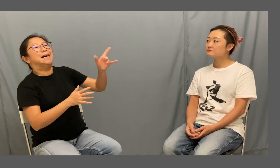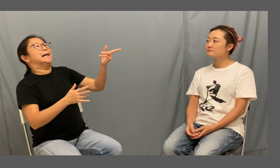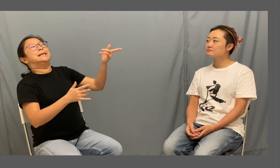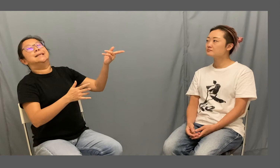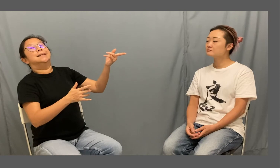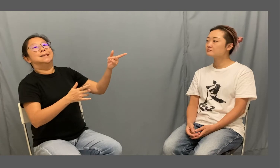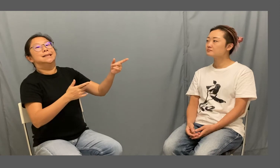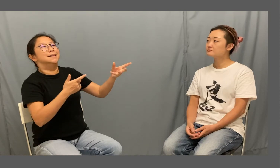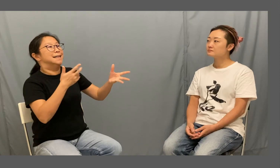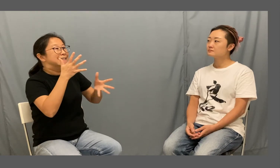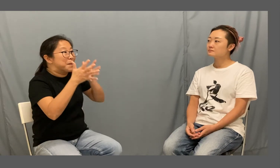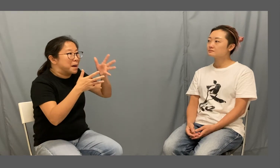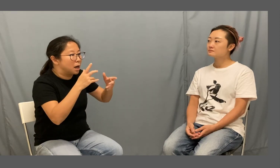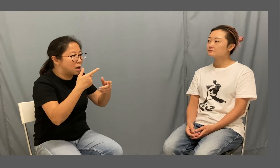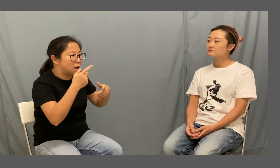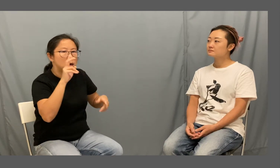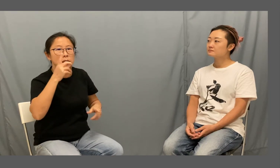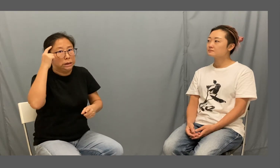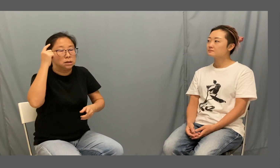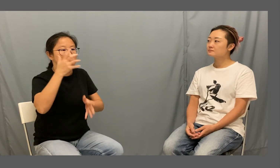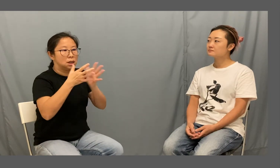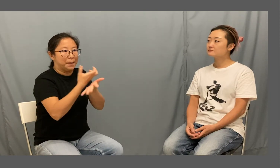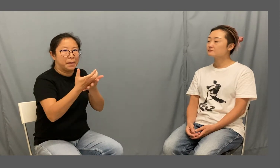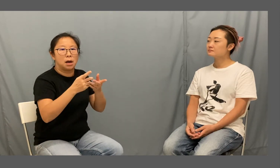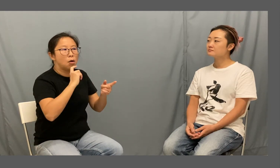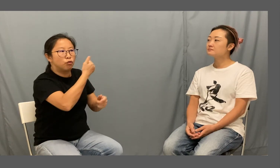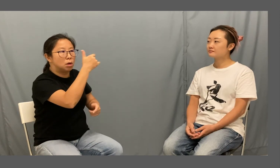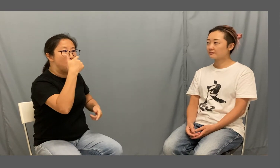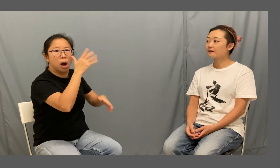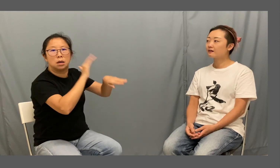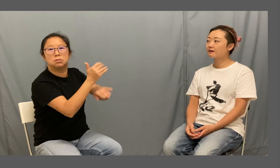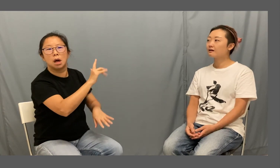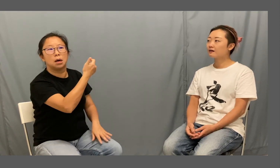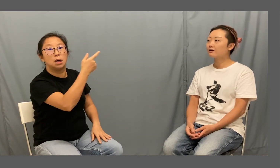Many Deaf people know Signed Chinese